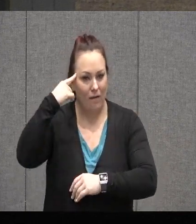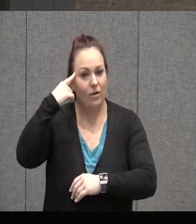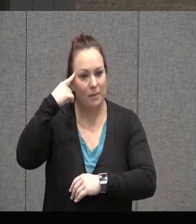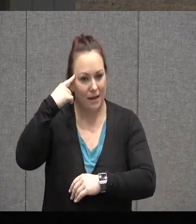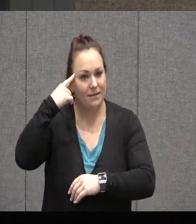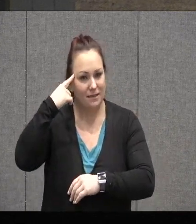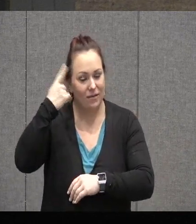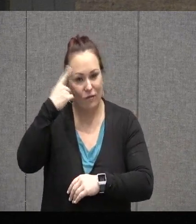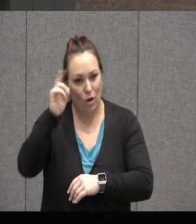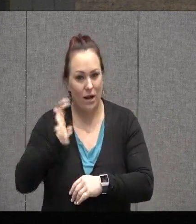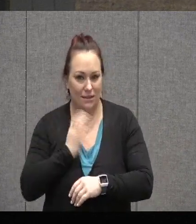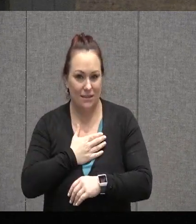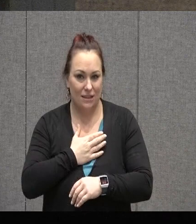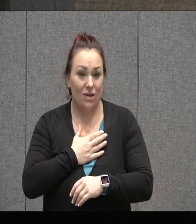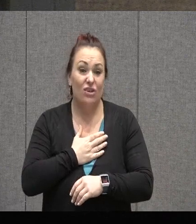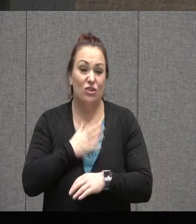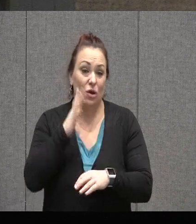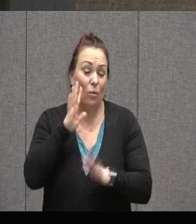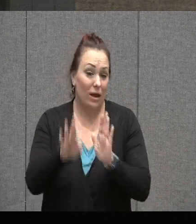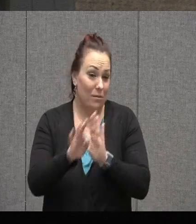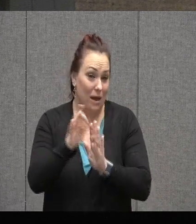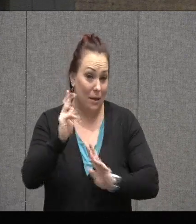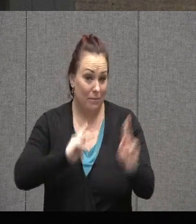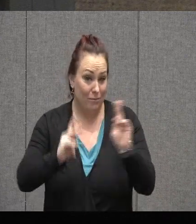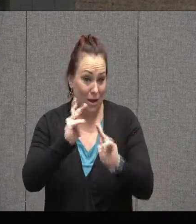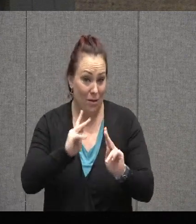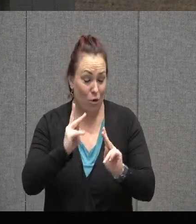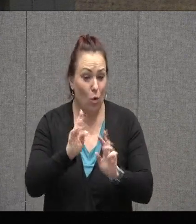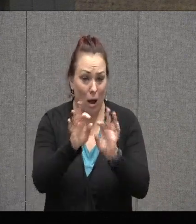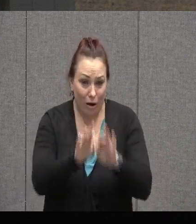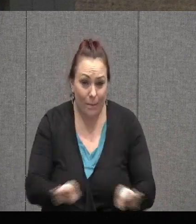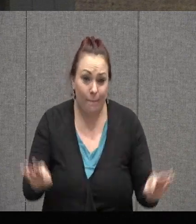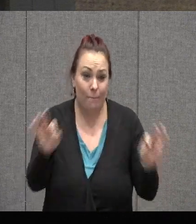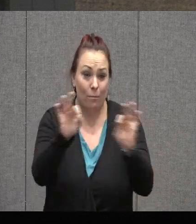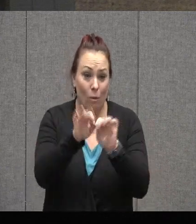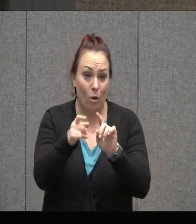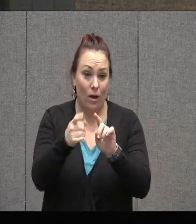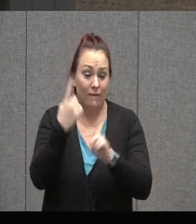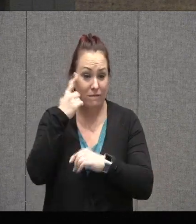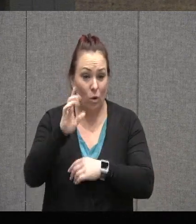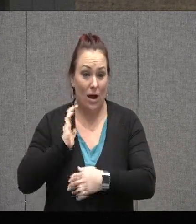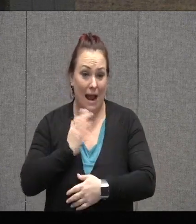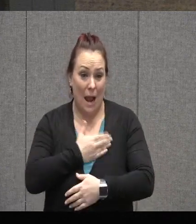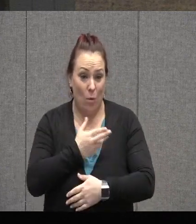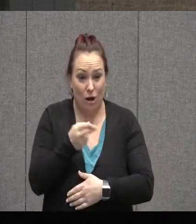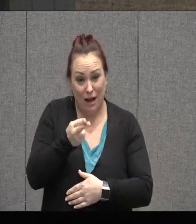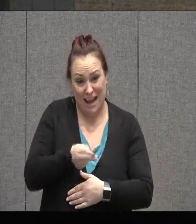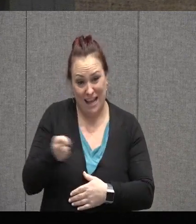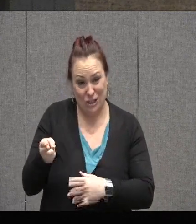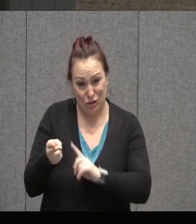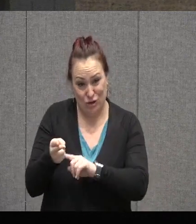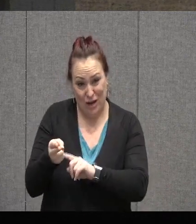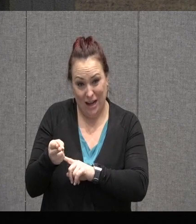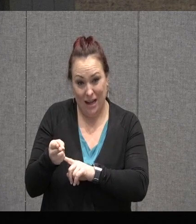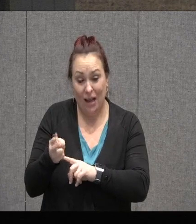or on our denominations. So, remember that word? That was that really long word.